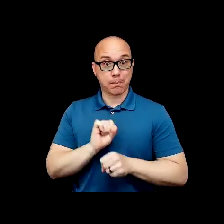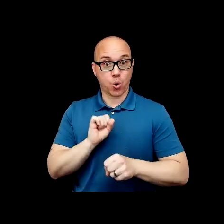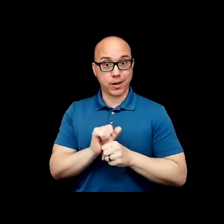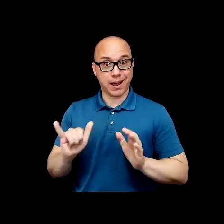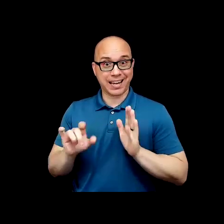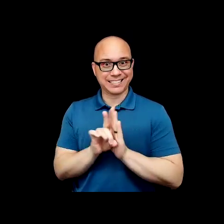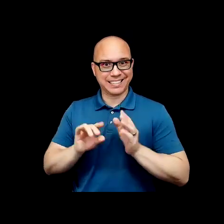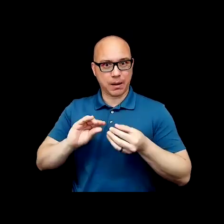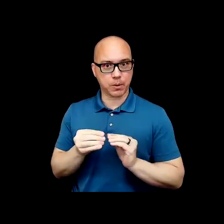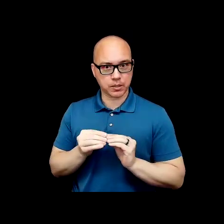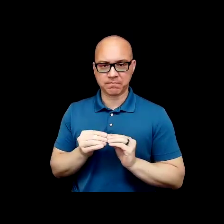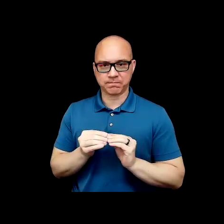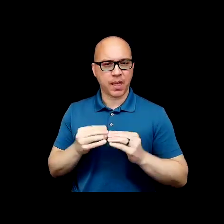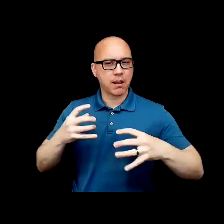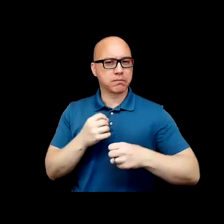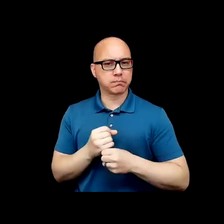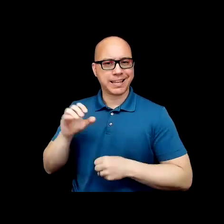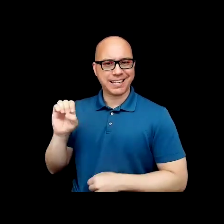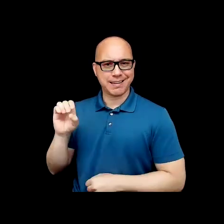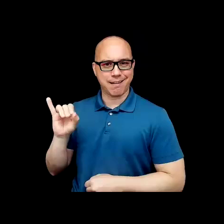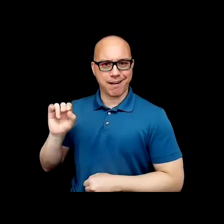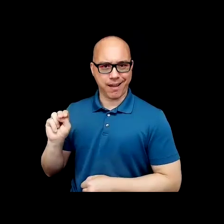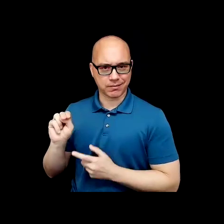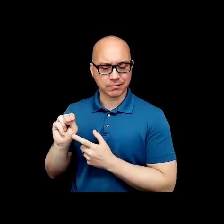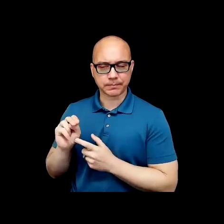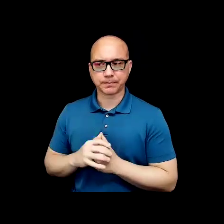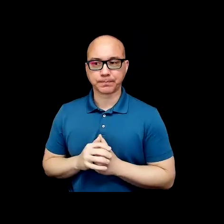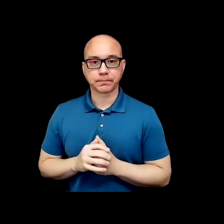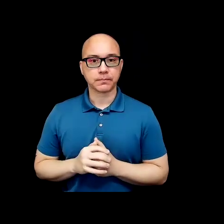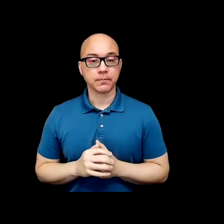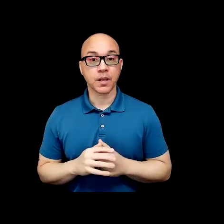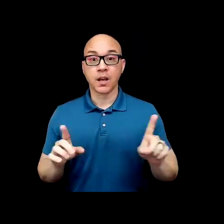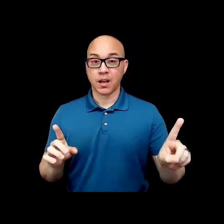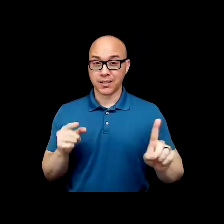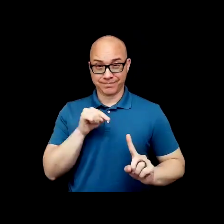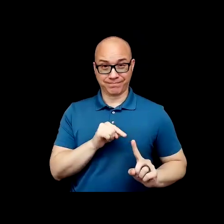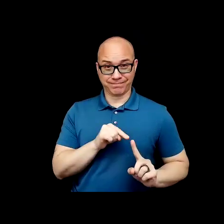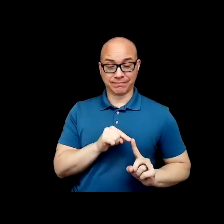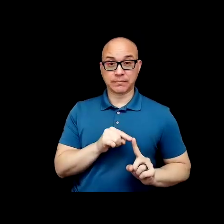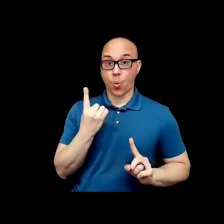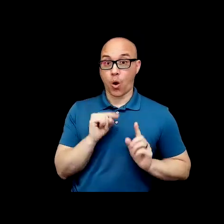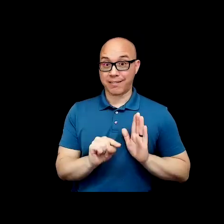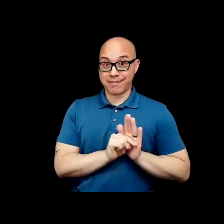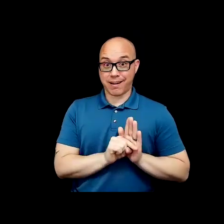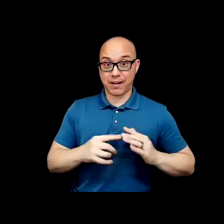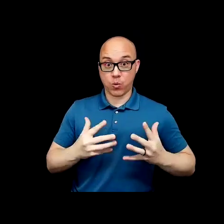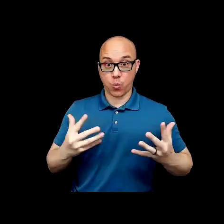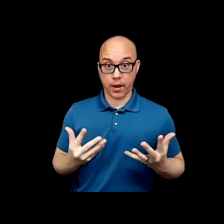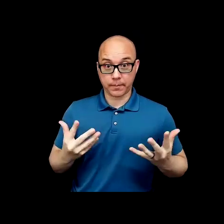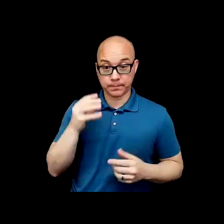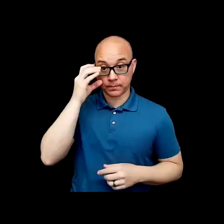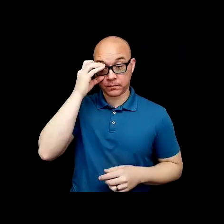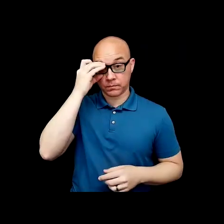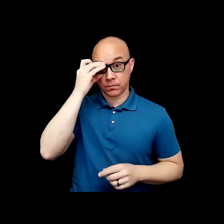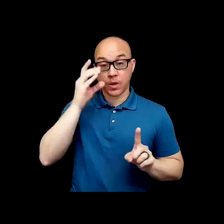which we will also be calling an EIN. The downside to being a Sole Proprietor is that your personal